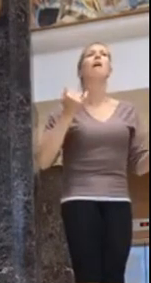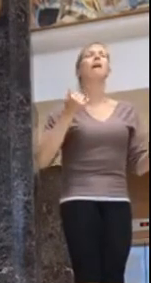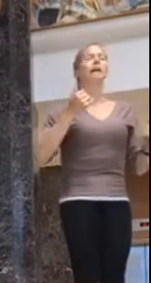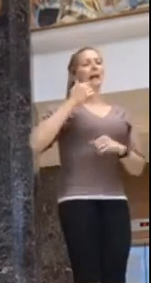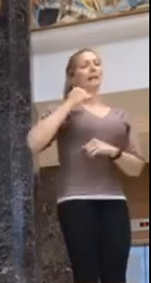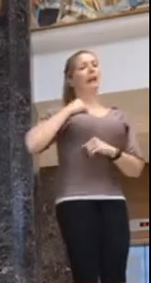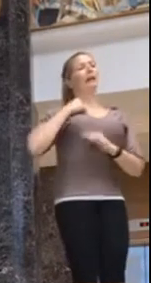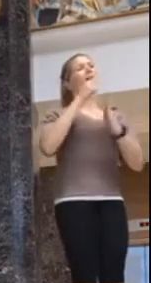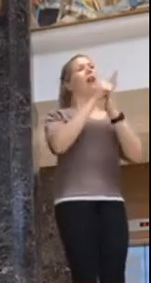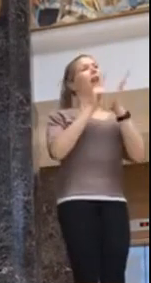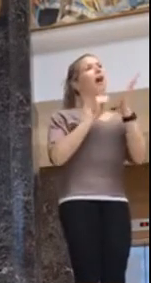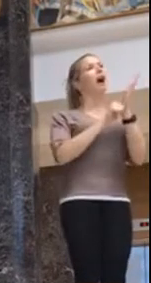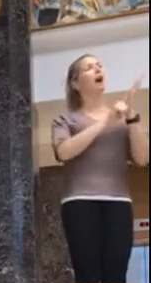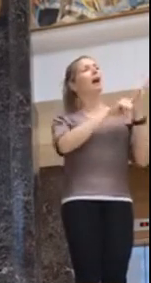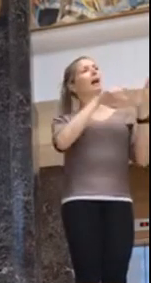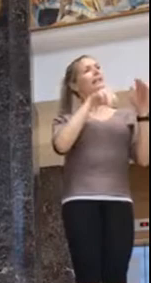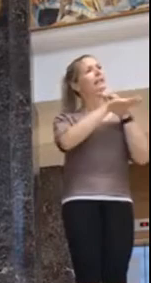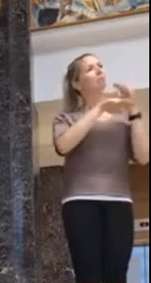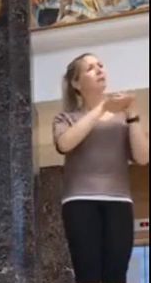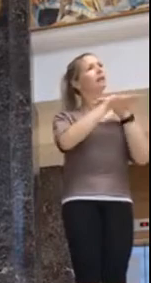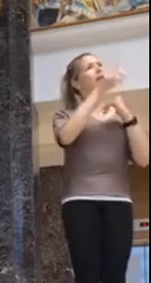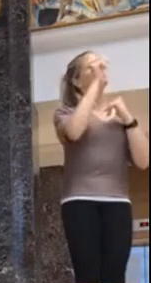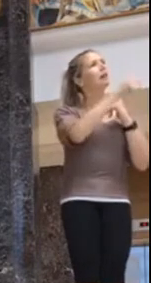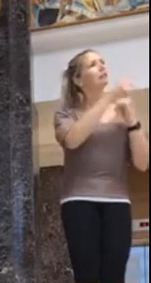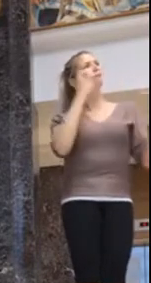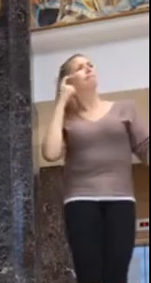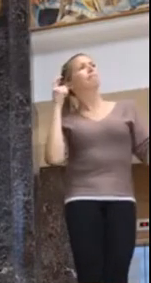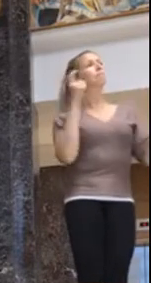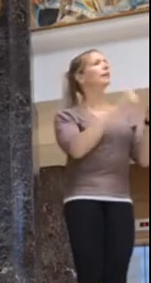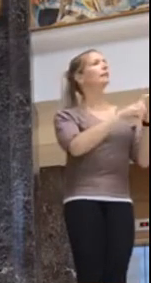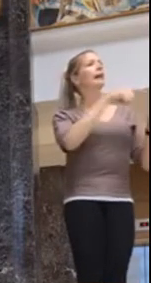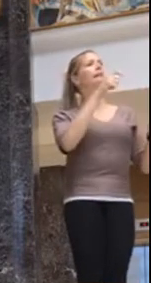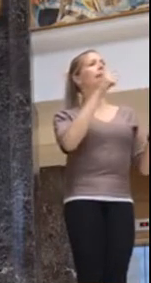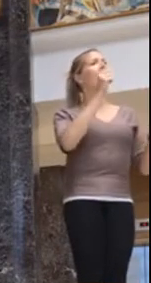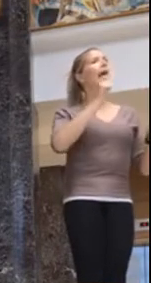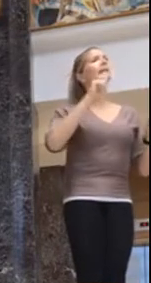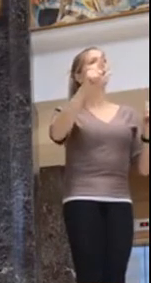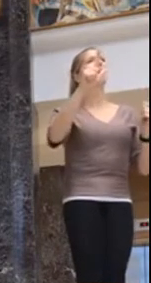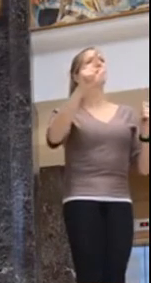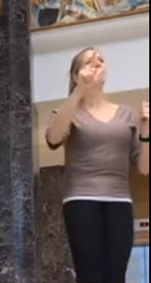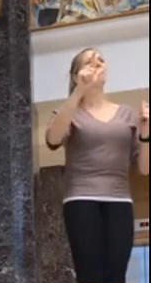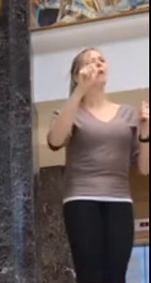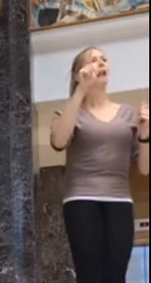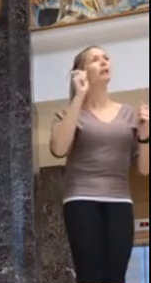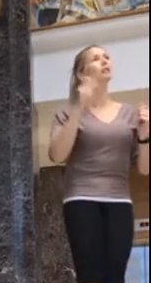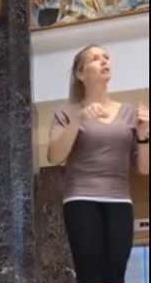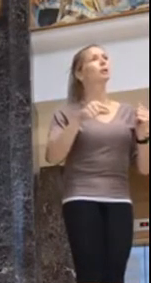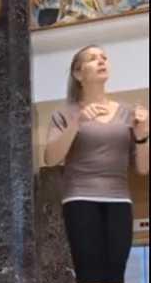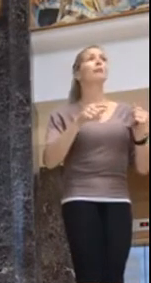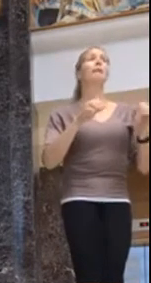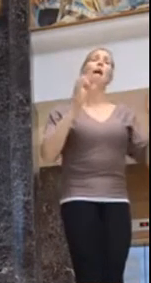recognize Sign Language nationally. It will be fatal for our province and our country to overlook